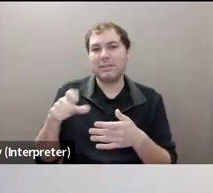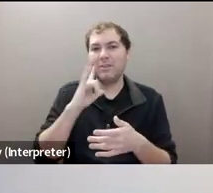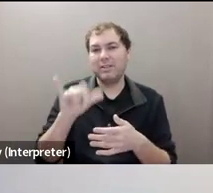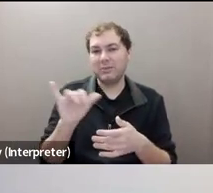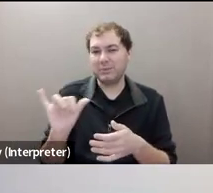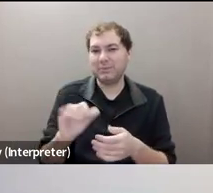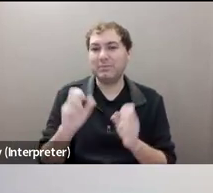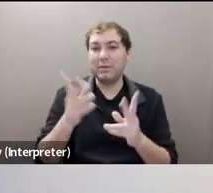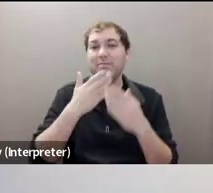Rebecca - APRIL: Thank you.